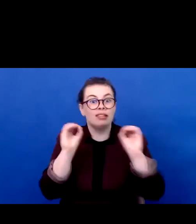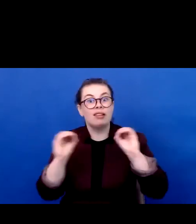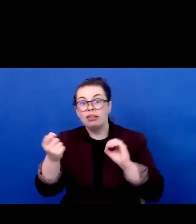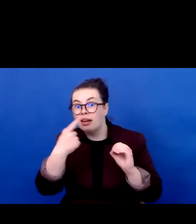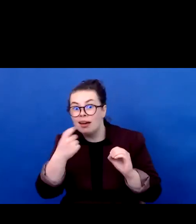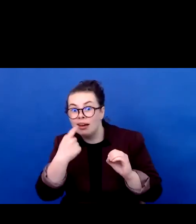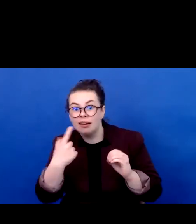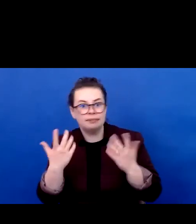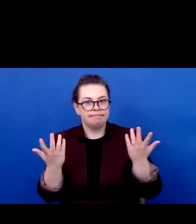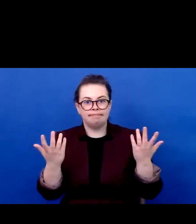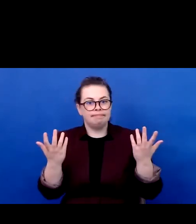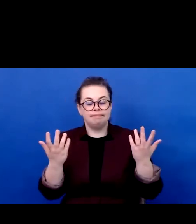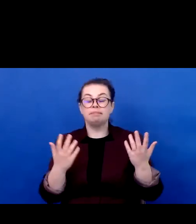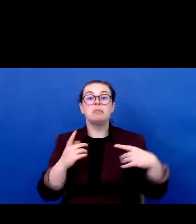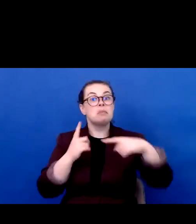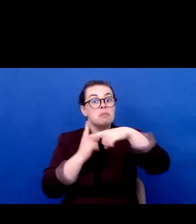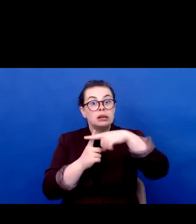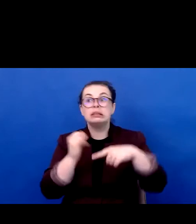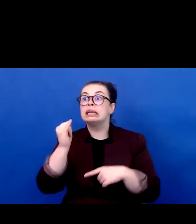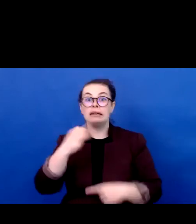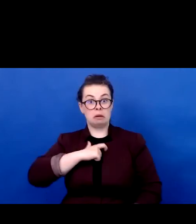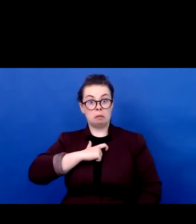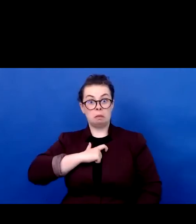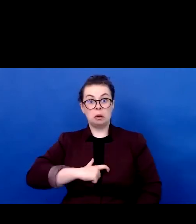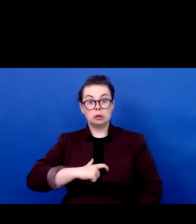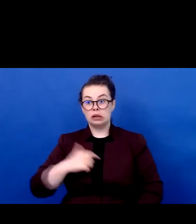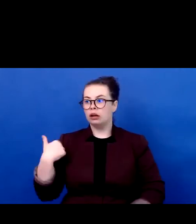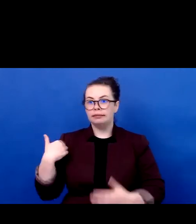they may not have been eligible for the kovit specific social protection measures